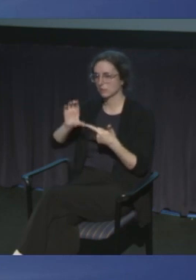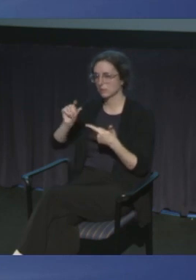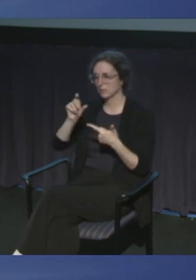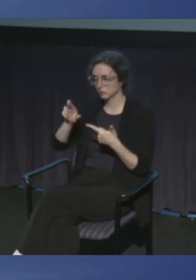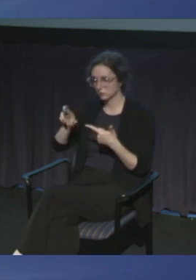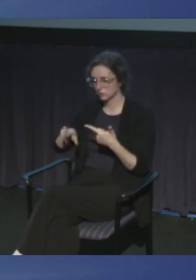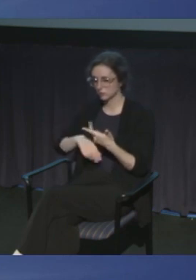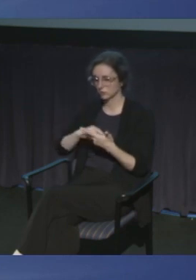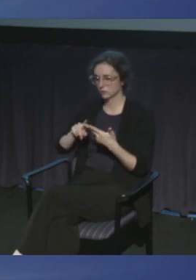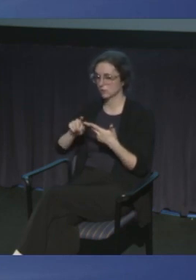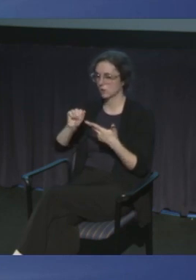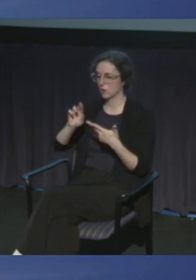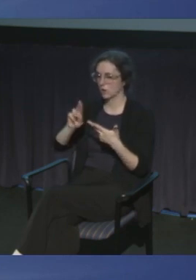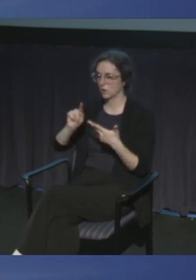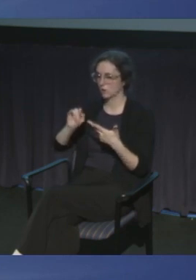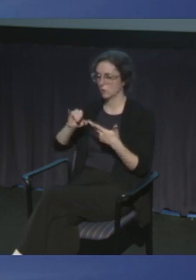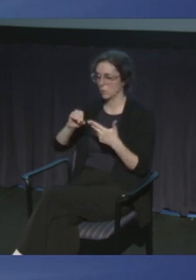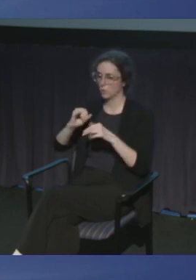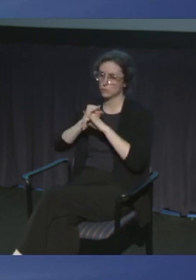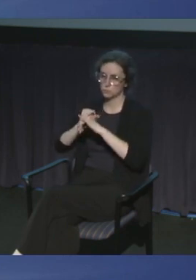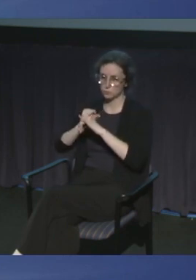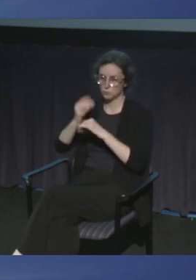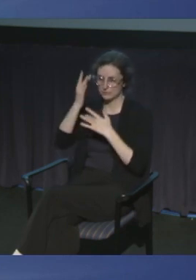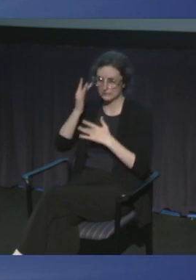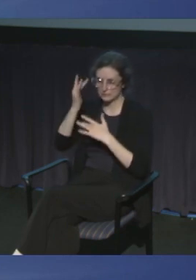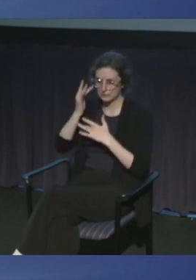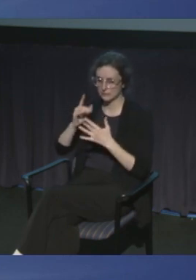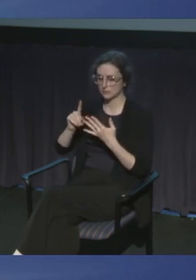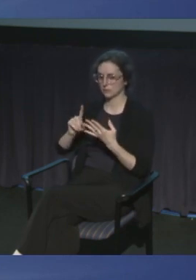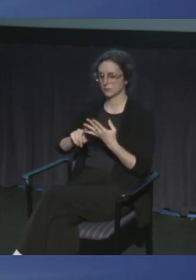CANCER, AUTOIMMUNE DISEASES, INFECTION AND INFLAMMATION. DR.